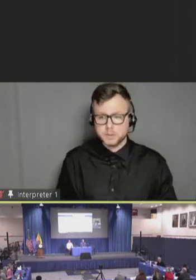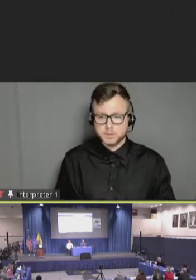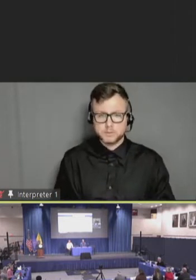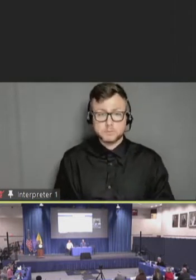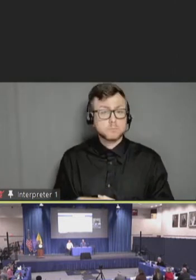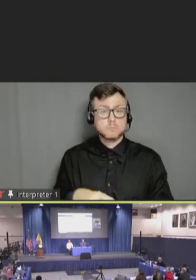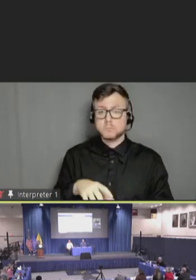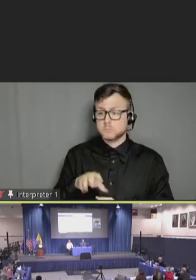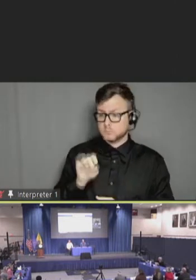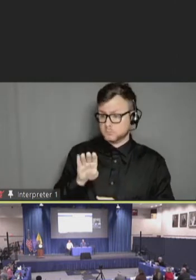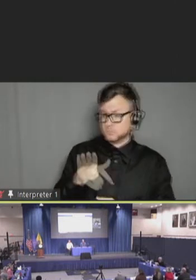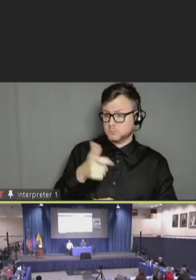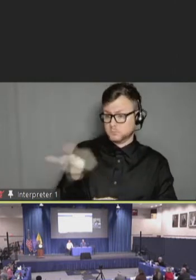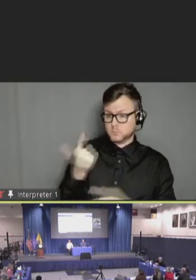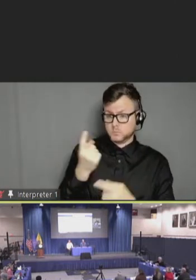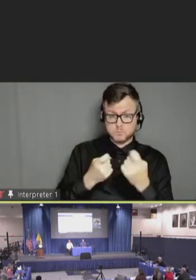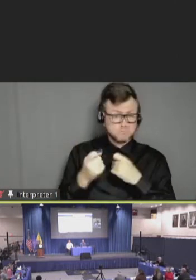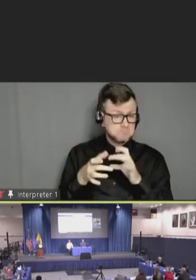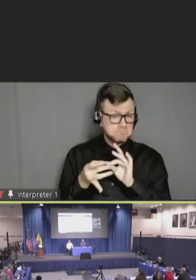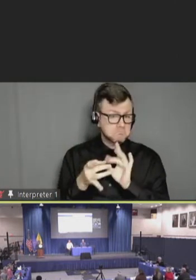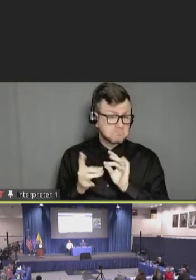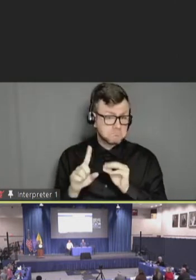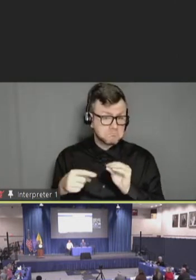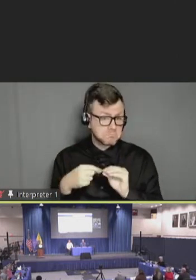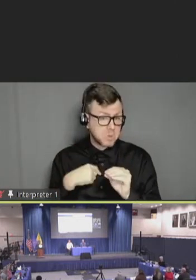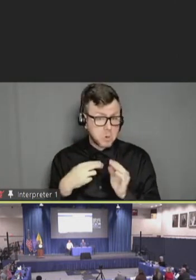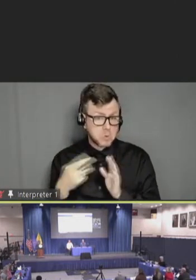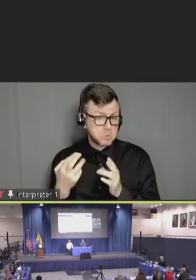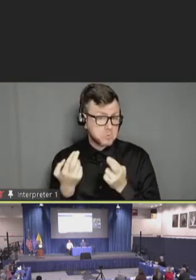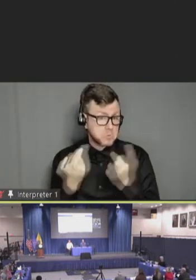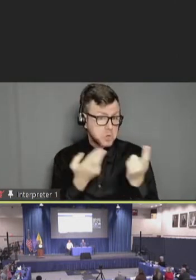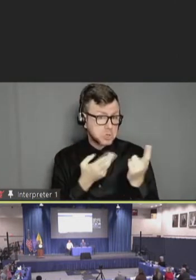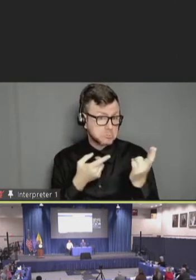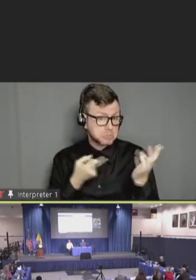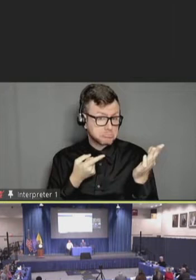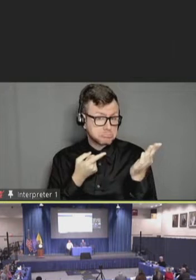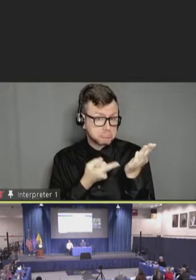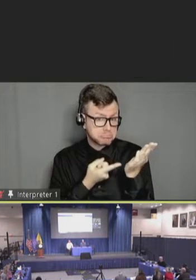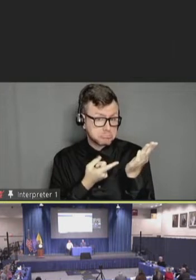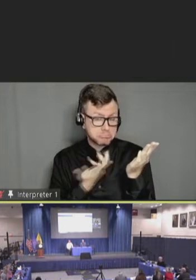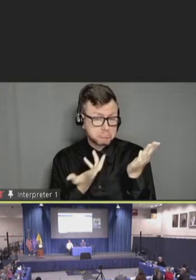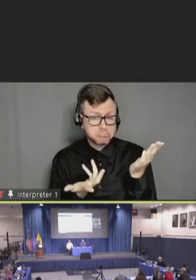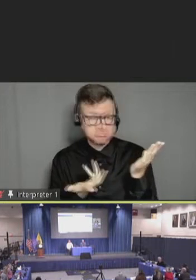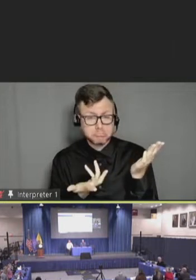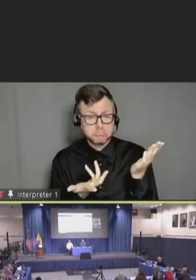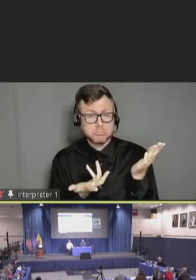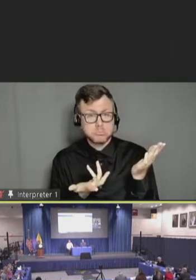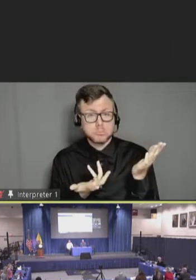Any other questions or comments around the recommendations themselves?